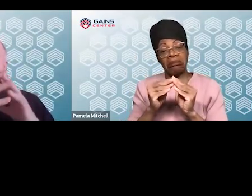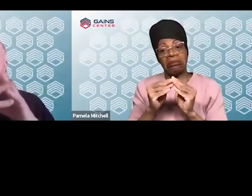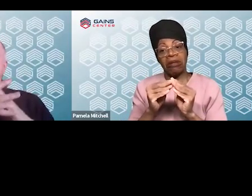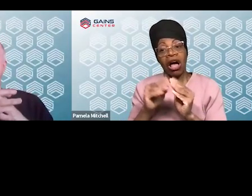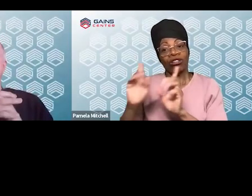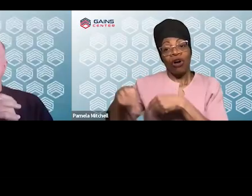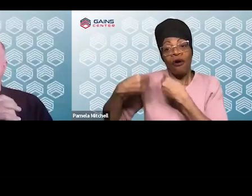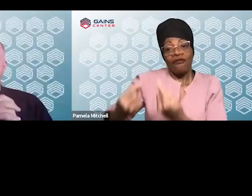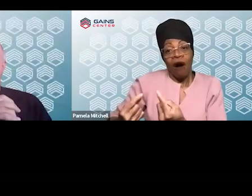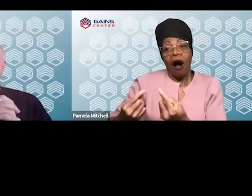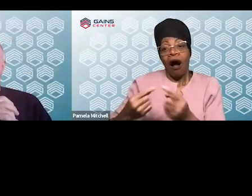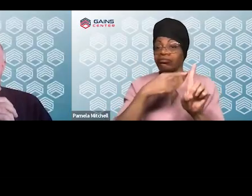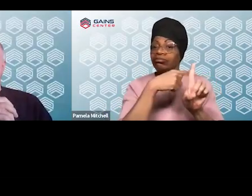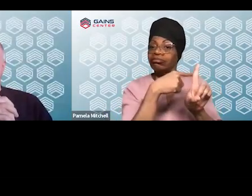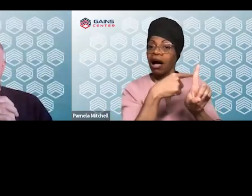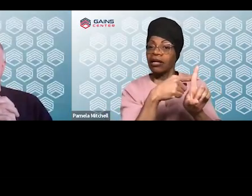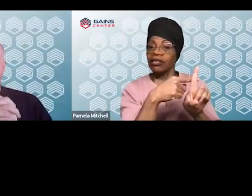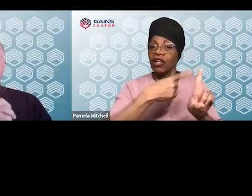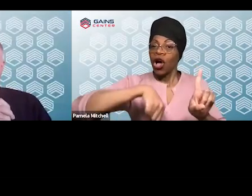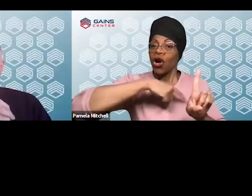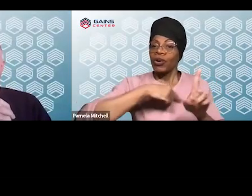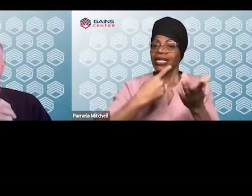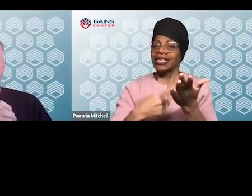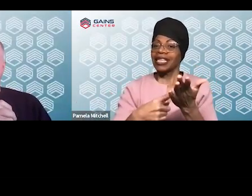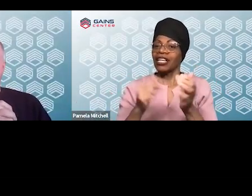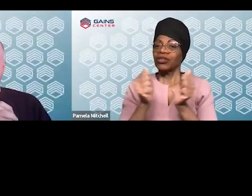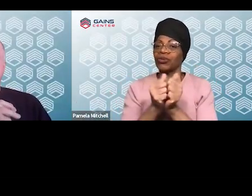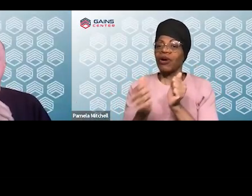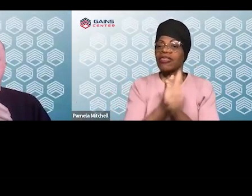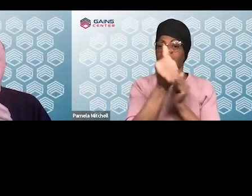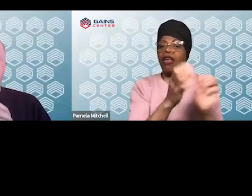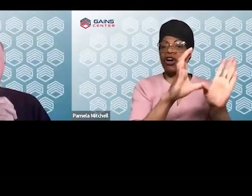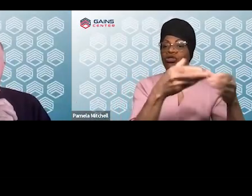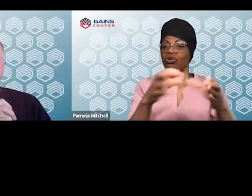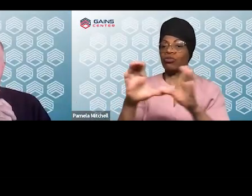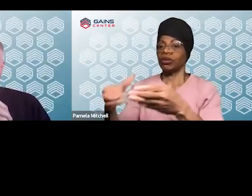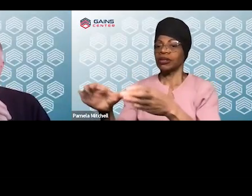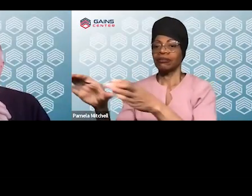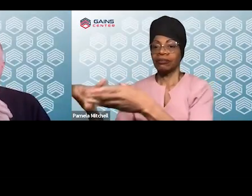We've talked to other groups around the country that are interested in doing this. There's been a group in West Virginia